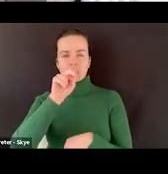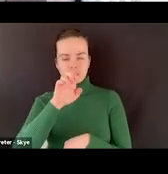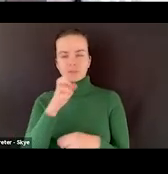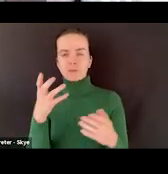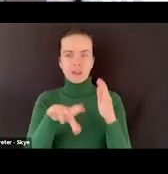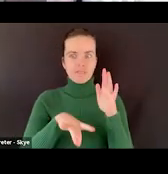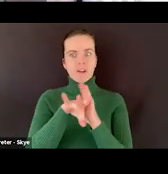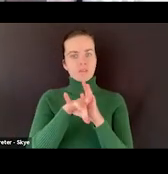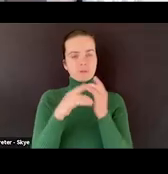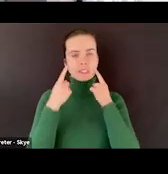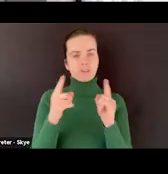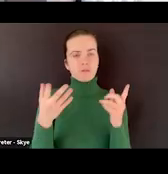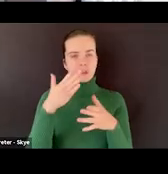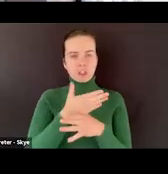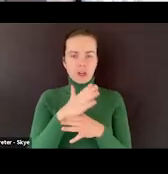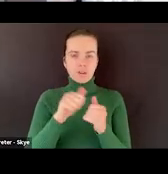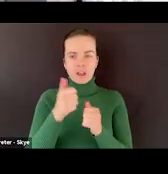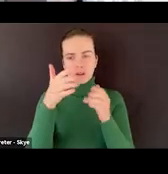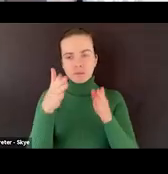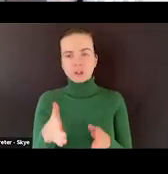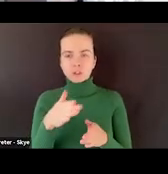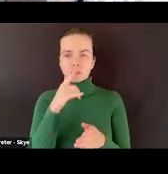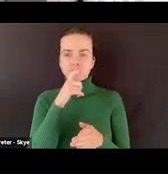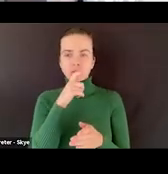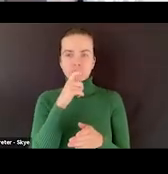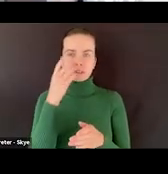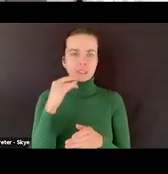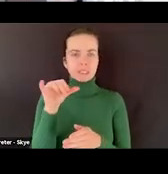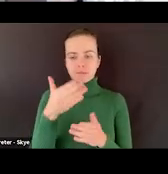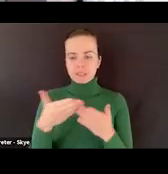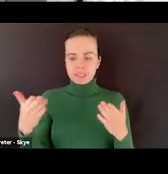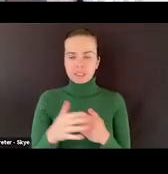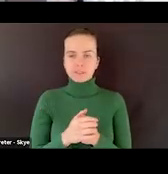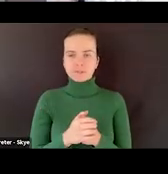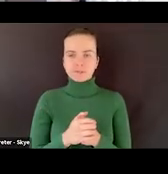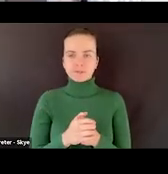and what would they share with someone else who is going through a similar experience as they have